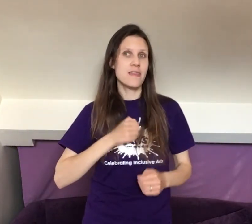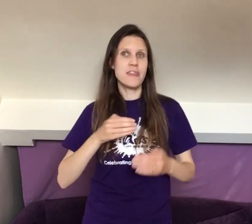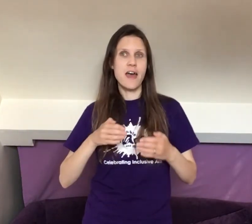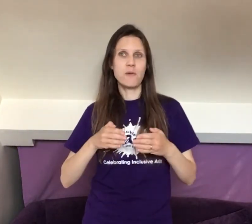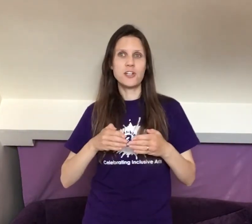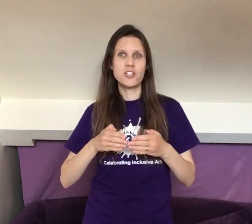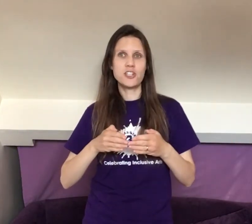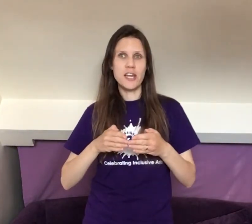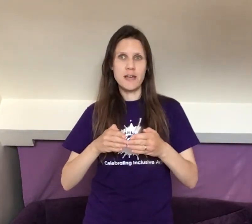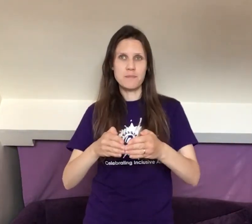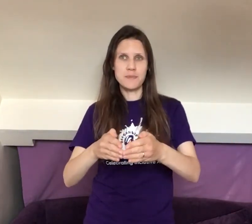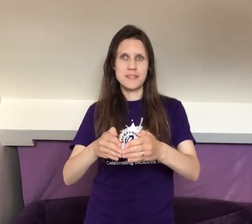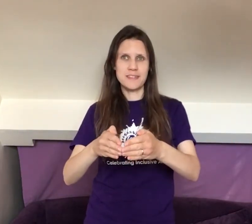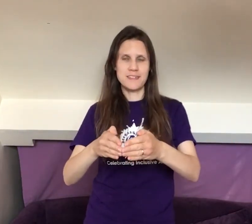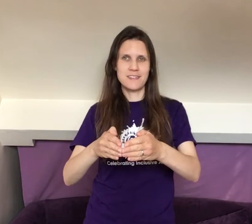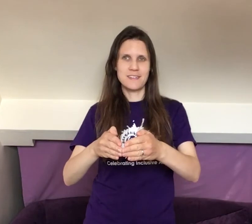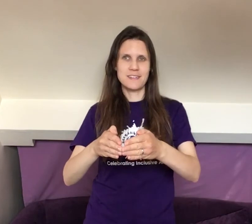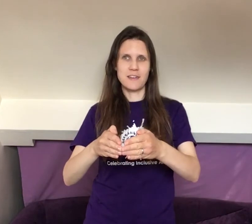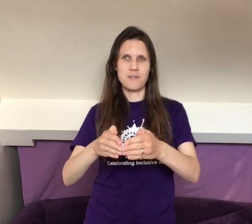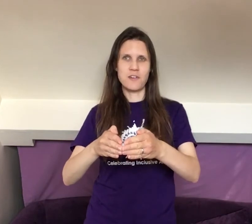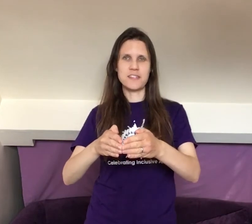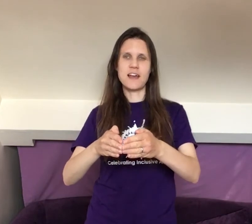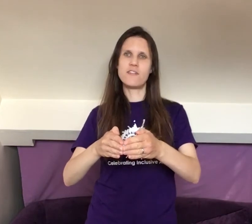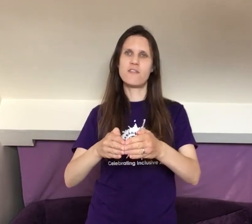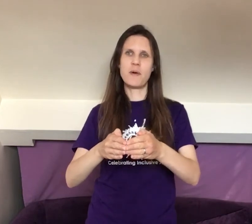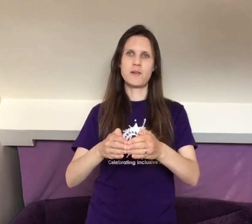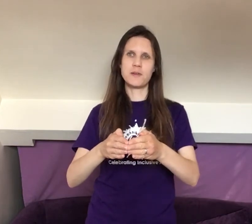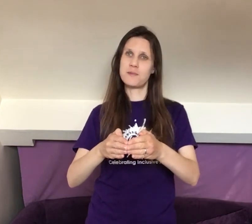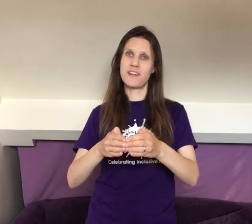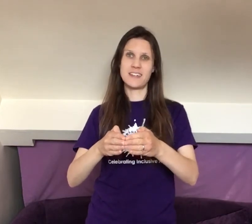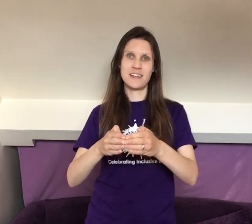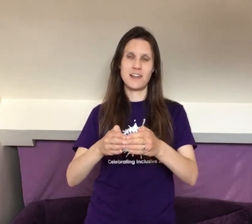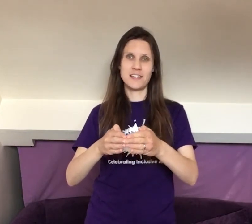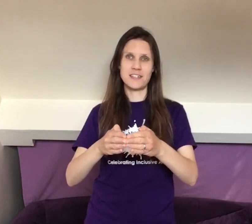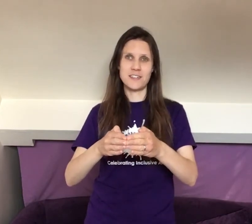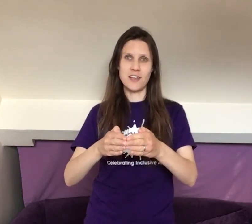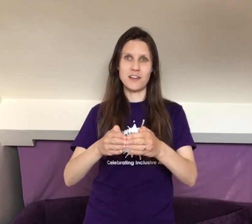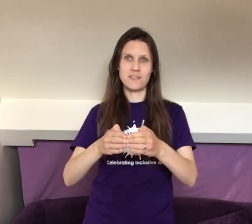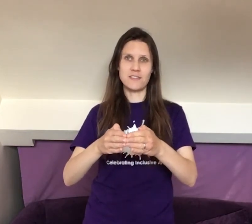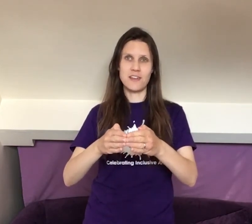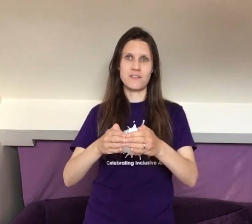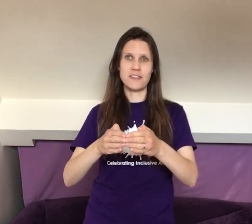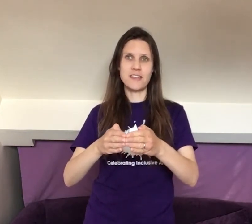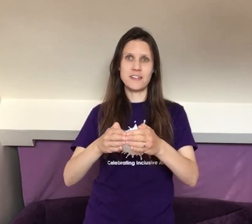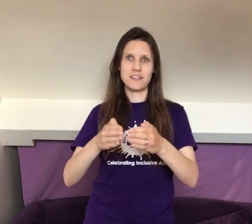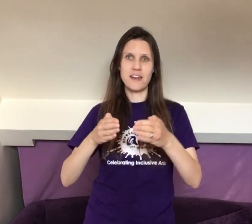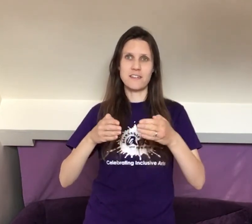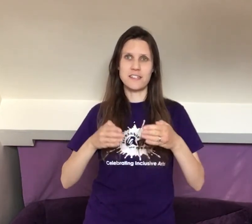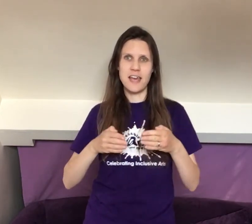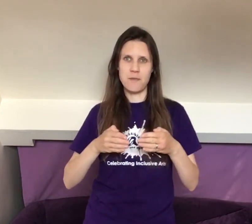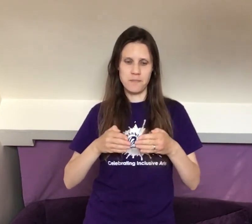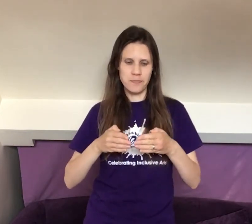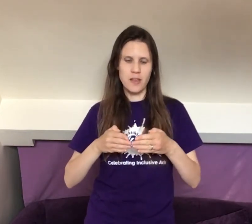There were ships… so we’ve got the sign for boat which we’ve actually learnt as our sign of the session, sign of the day.